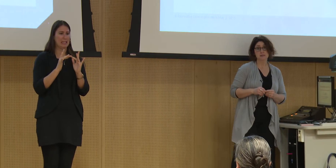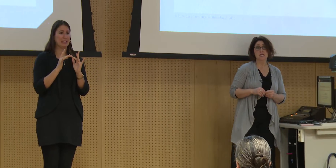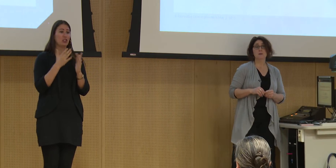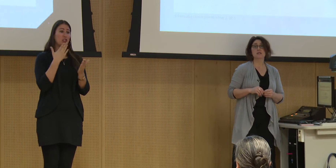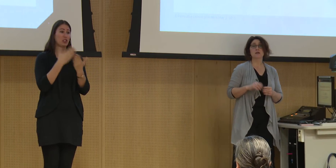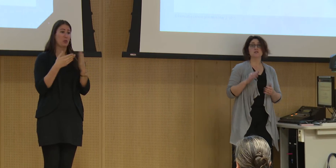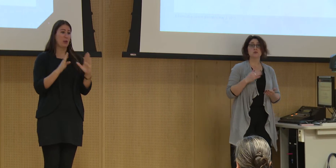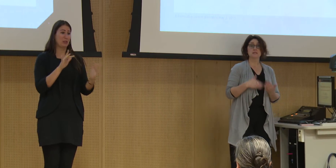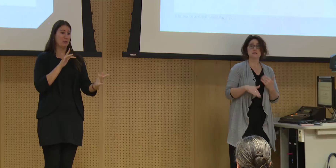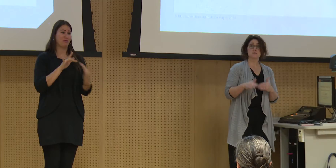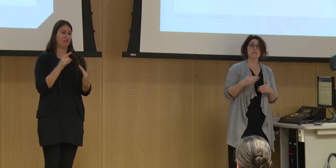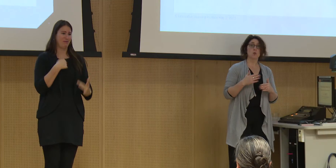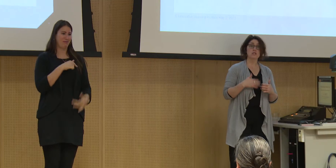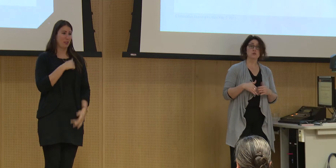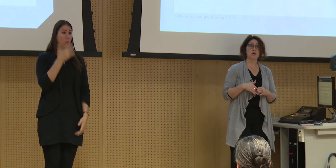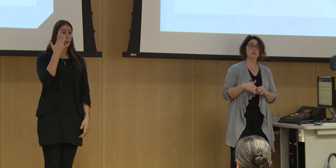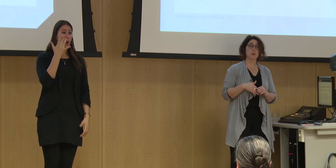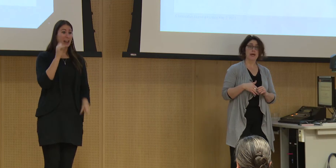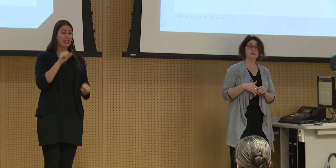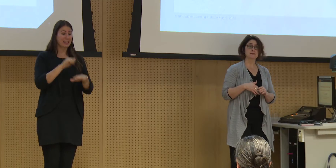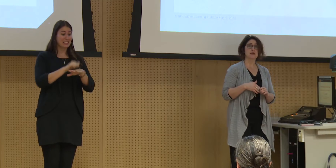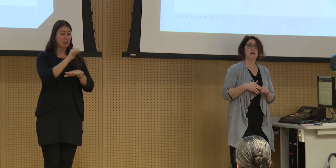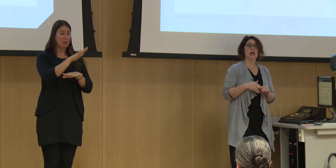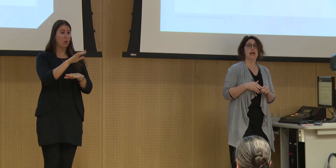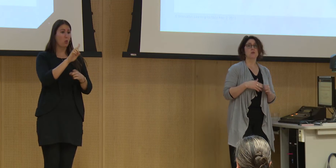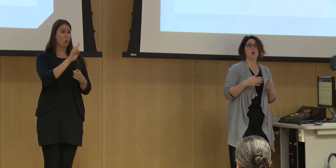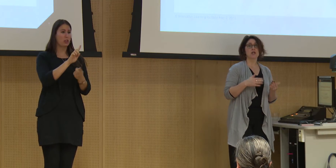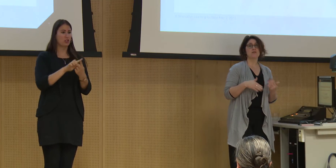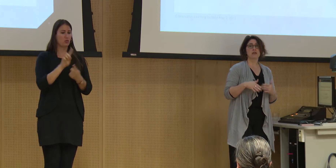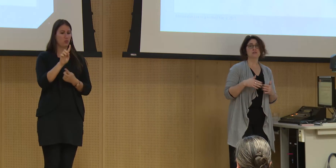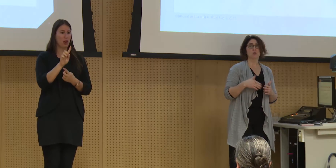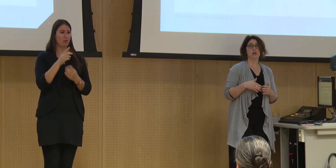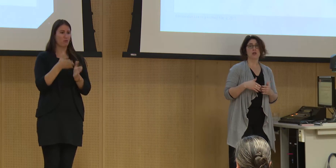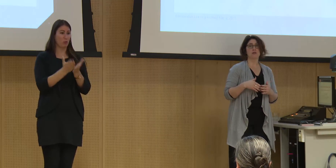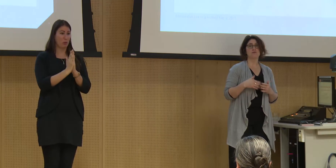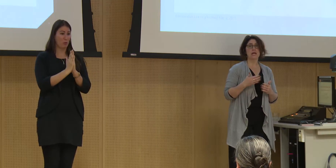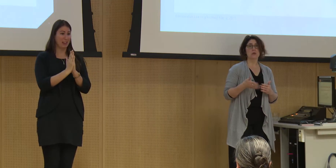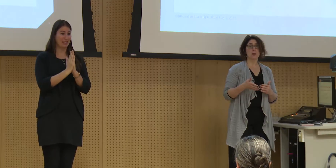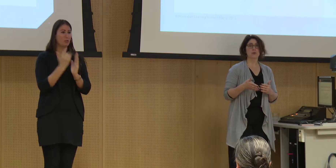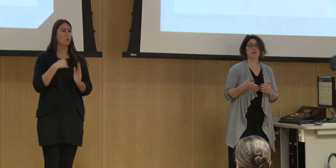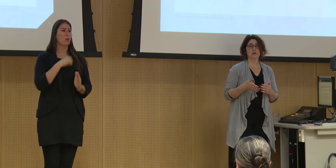because you can submit a one-to-one request and one of us will follow up with you